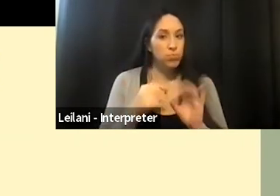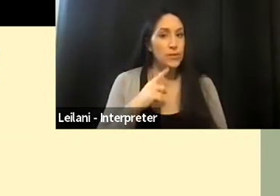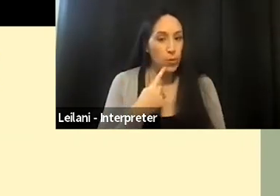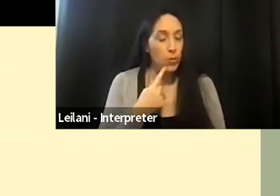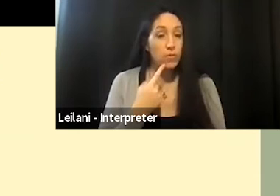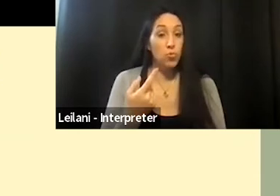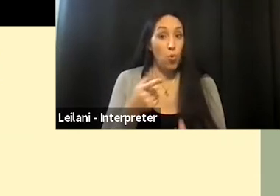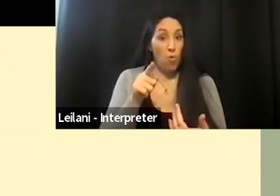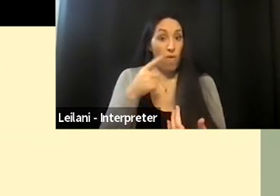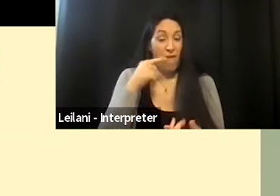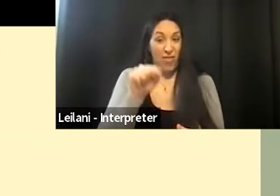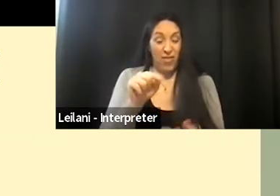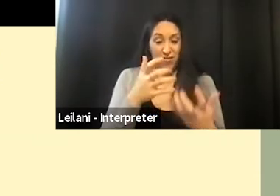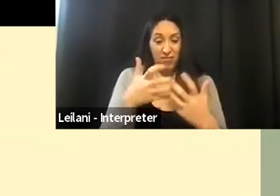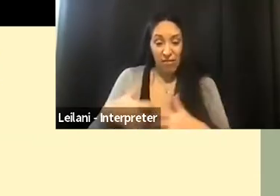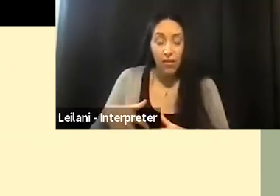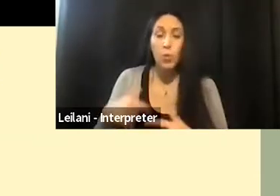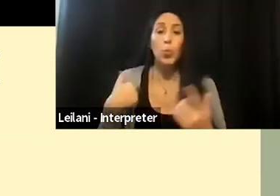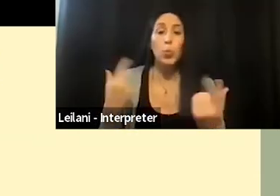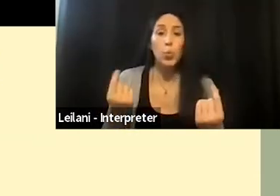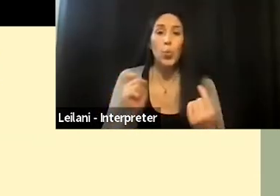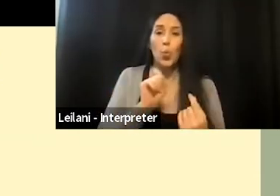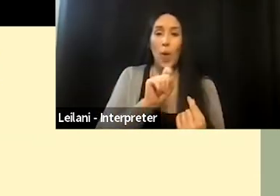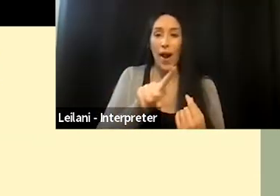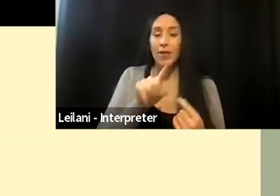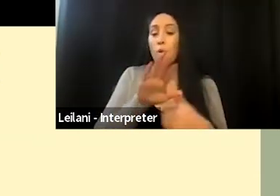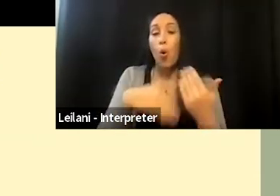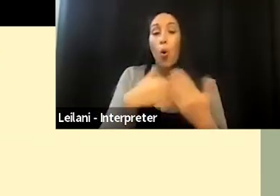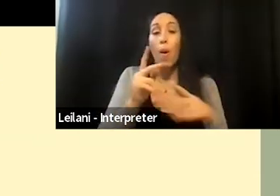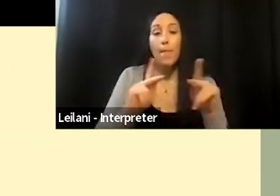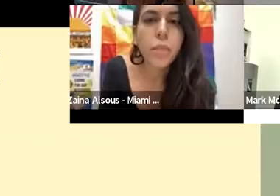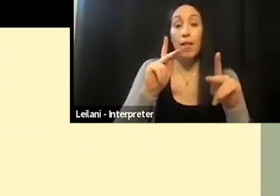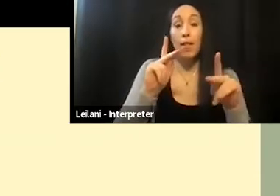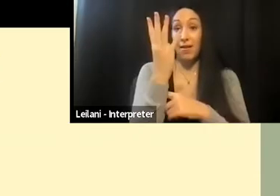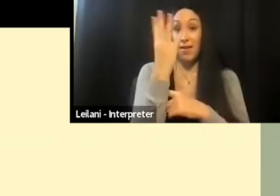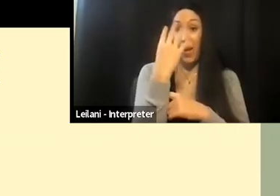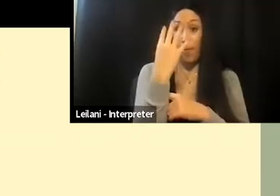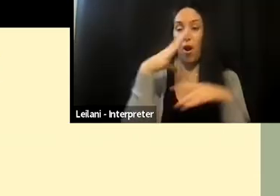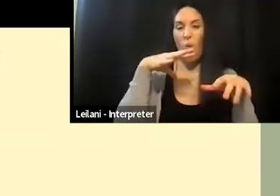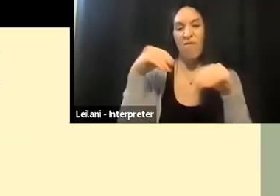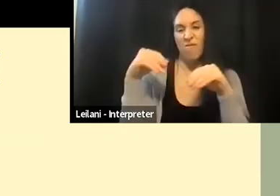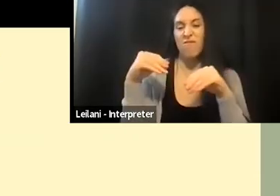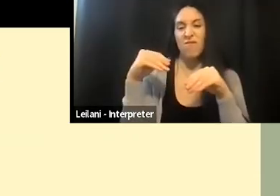we ask everybody to turn off their cameras unless you need to see or communicate